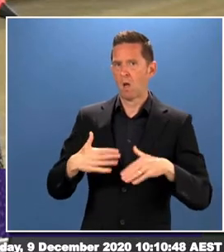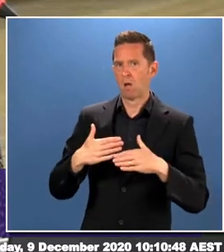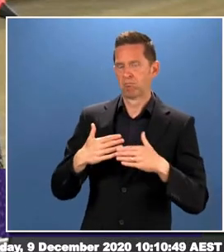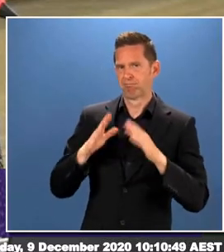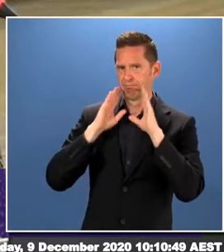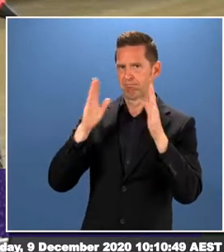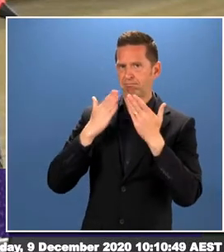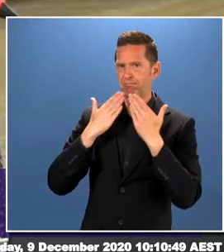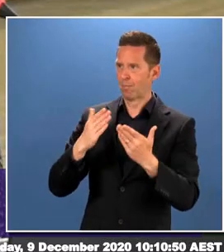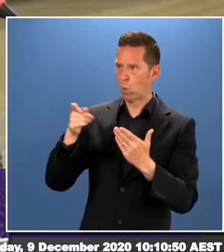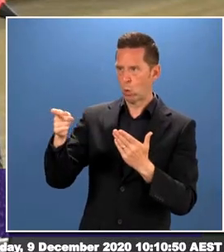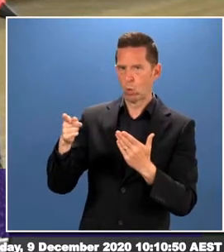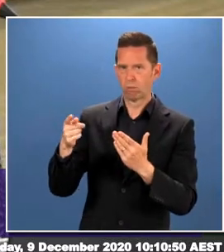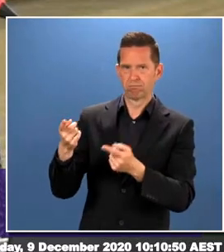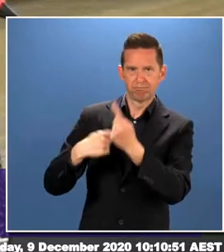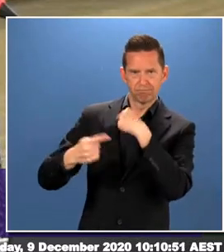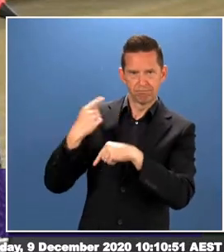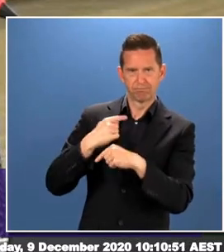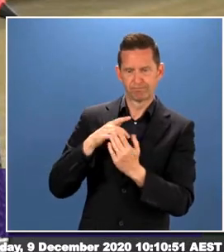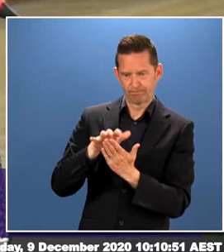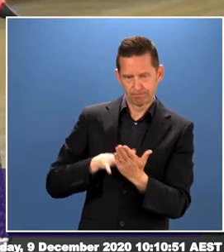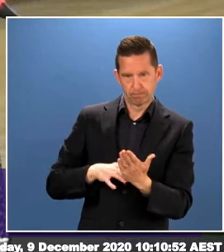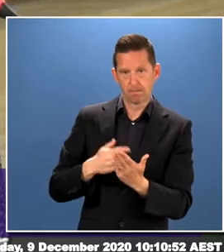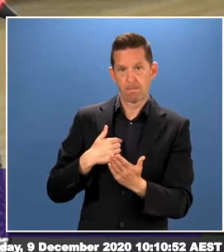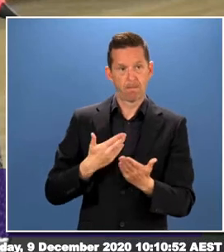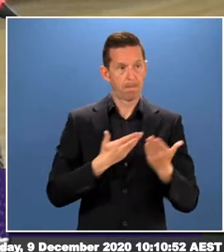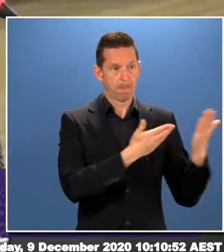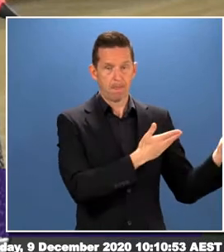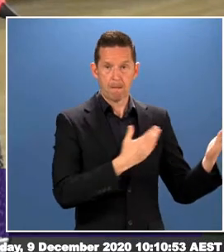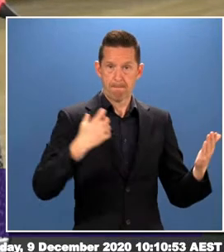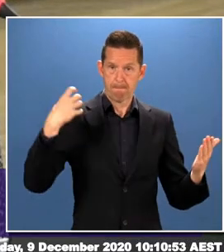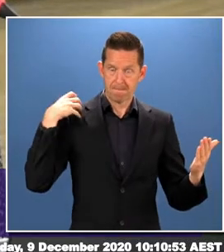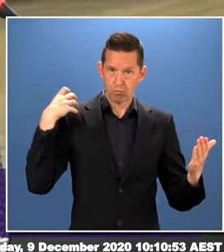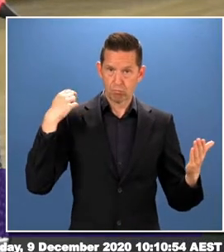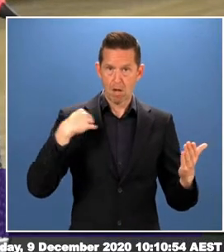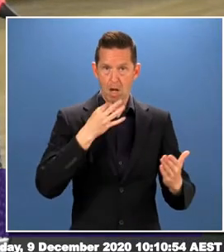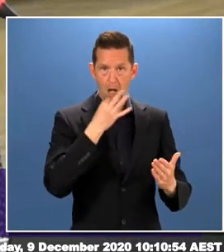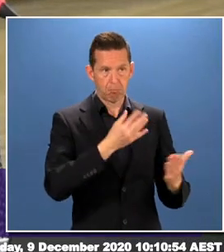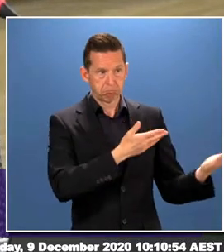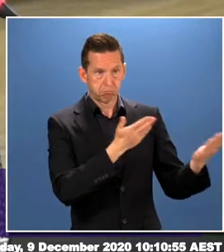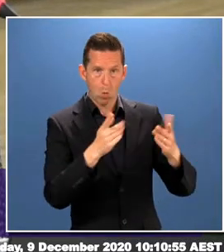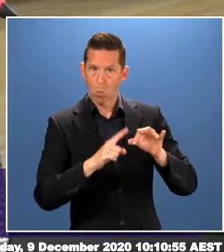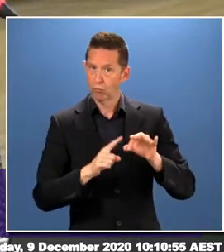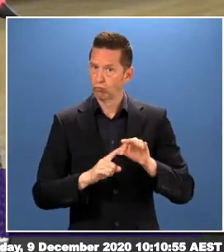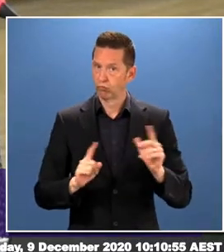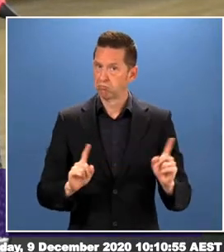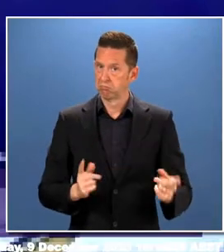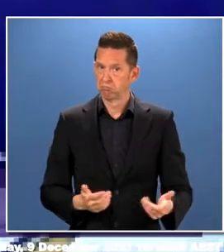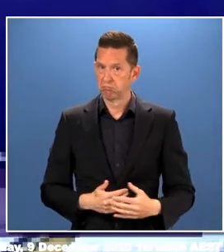I'm grateful for that. I would like to pass over to the Commissioners now to ask whether or not they might have any questions.